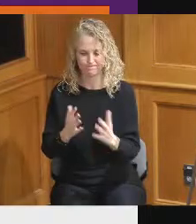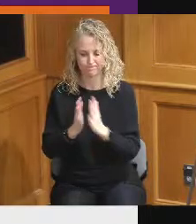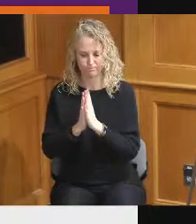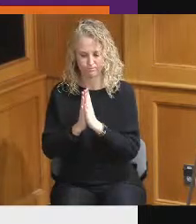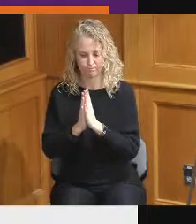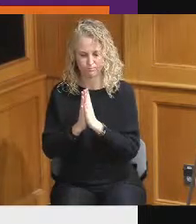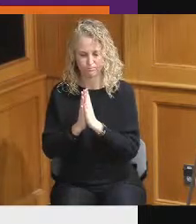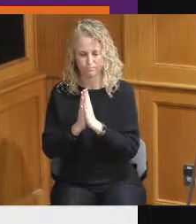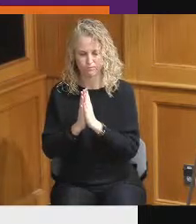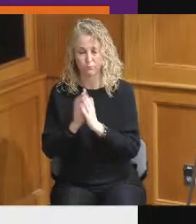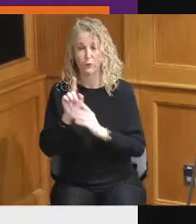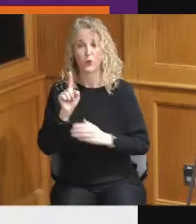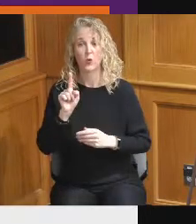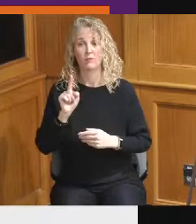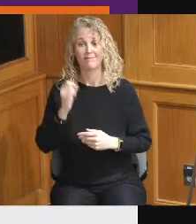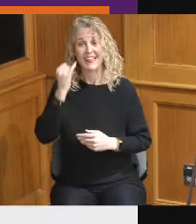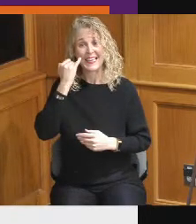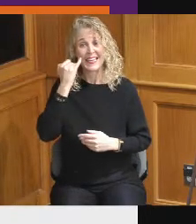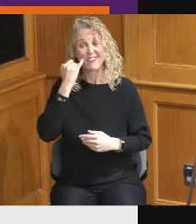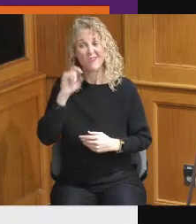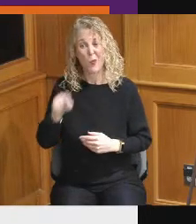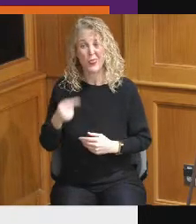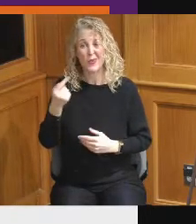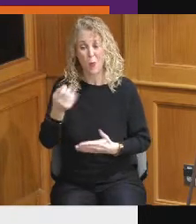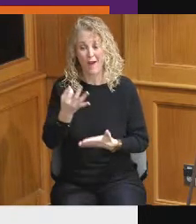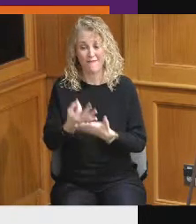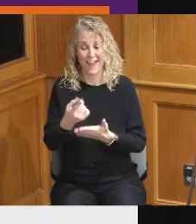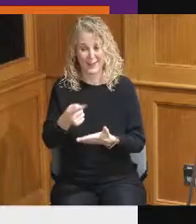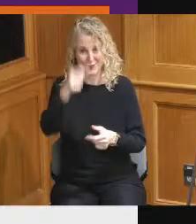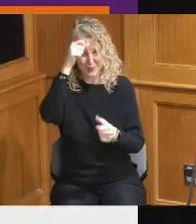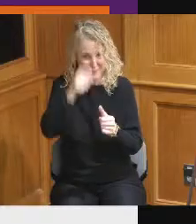one process thing you can take away and process is boring but there's one process thing I want